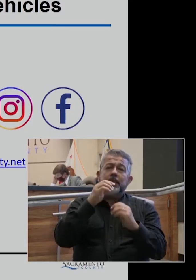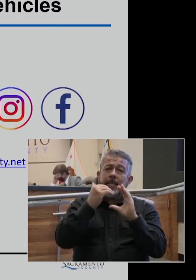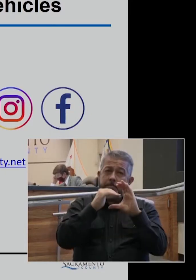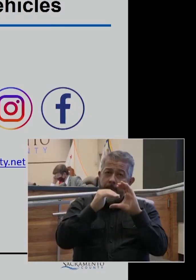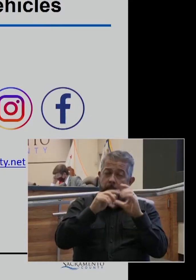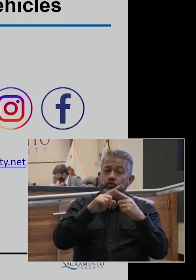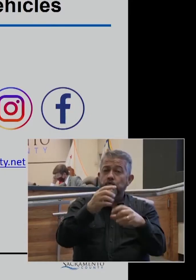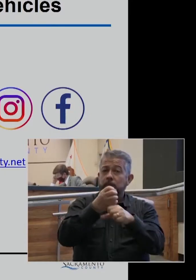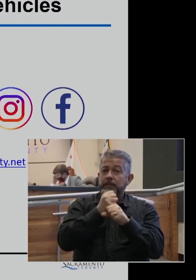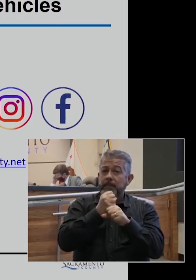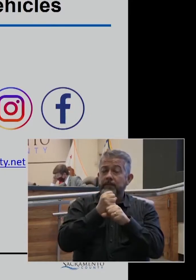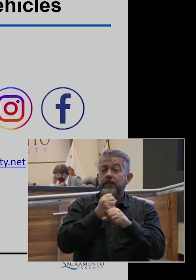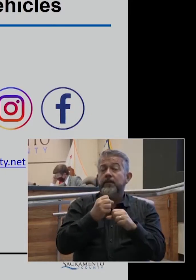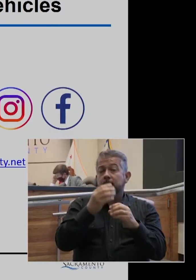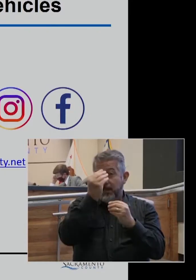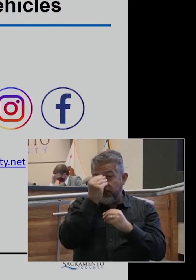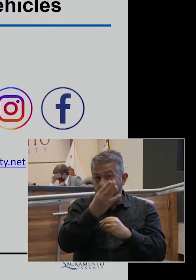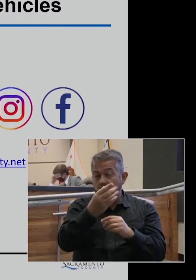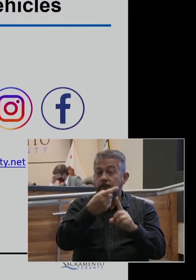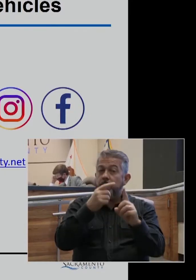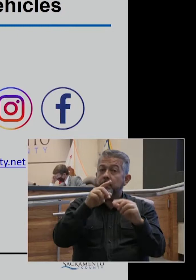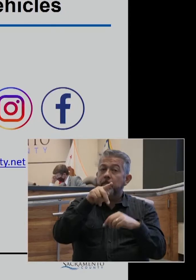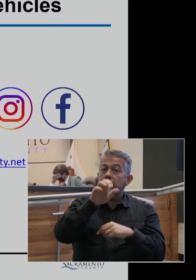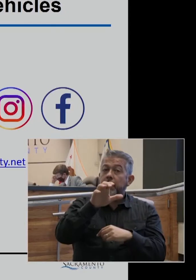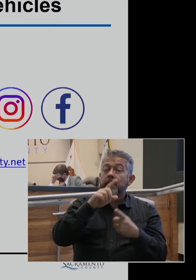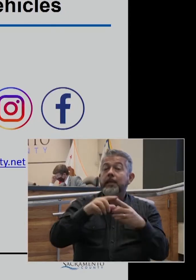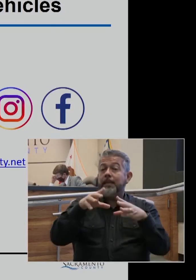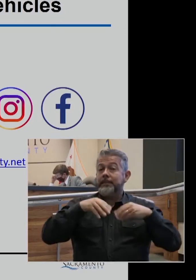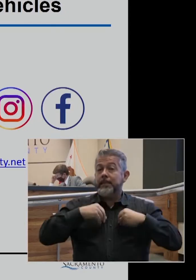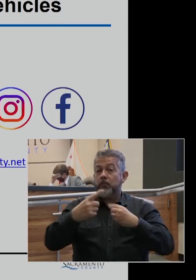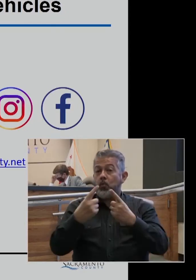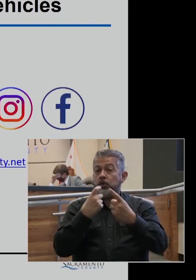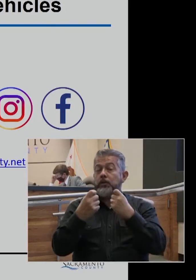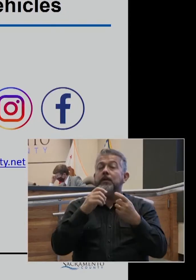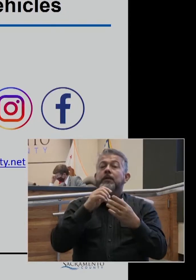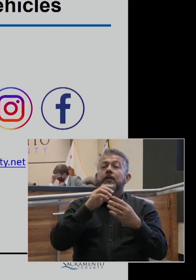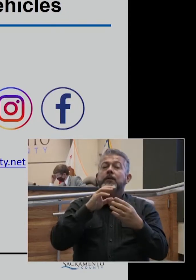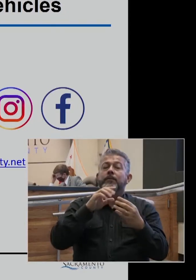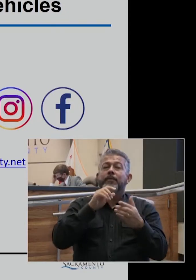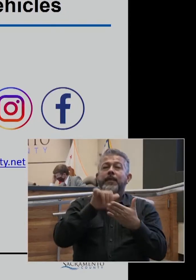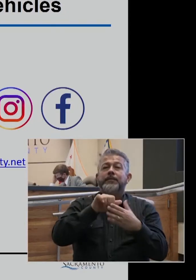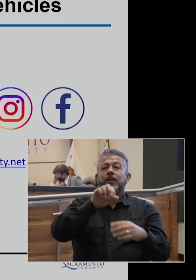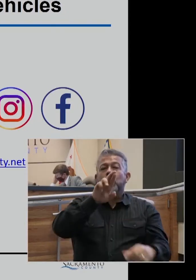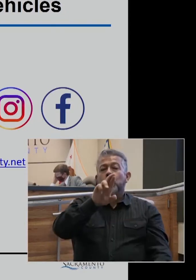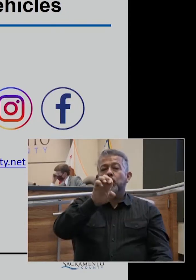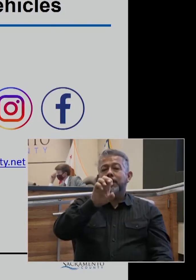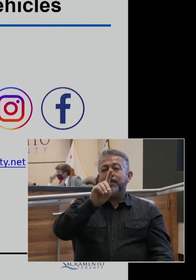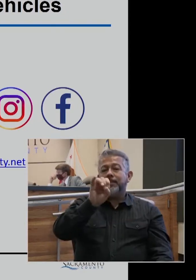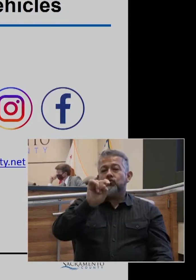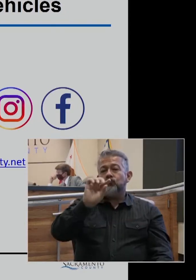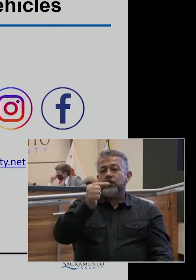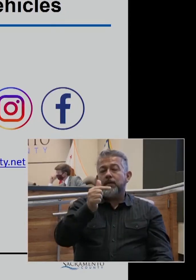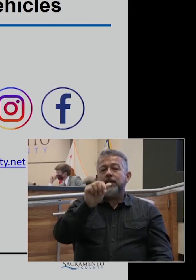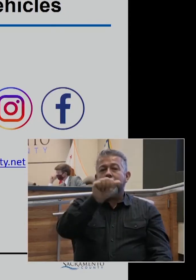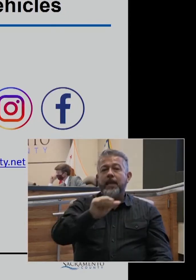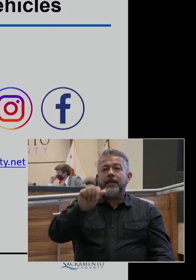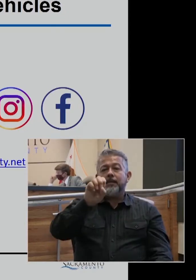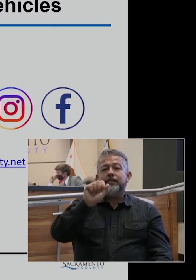E-MAIL TO RECEIVE FEED BACK AND TAKE QUESTIONS AND THAT TAKE QUESTIONS AND THAT REDISTRICTING AT SAC COUNTY.NET REDISTRICTING AT SAC COUNTY.NET AND WE CAN DISTRIBUTE